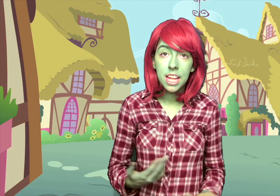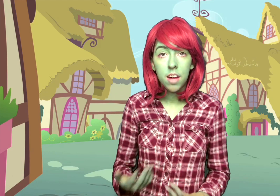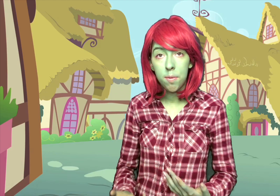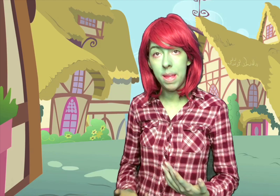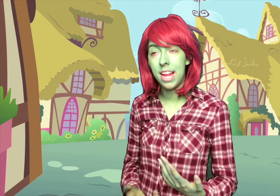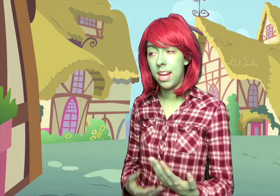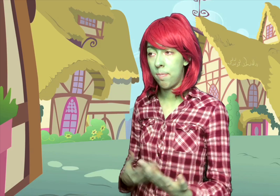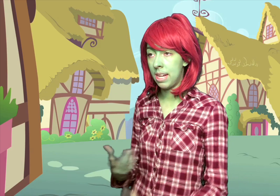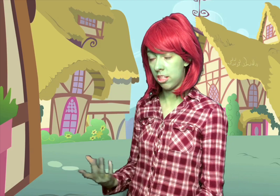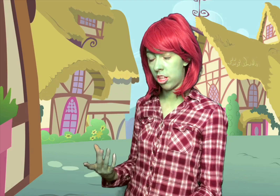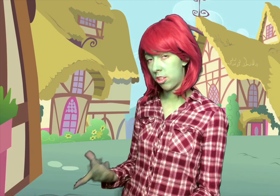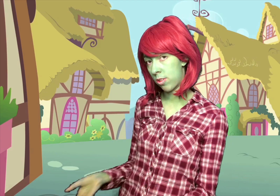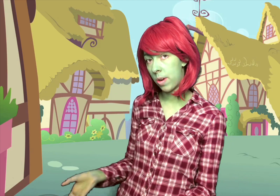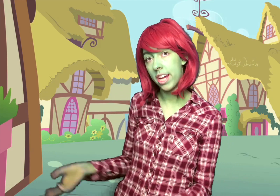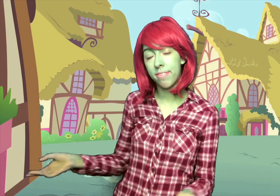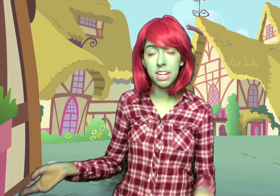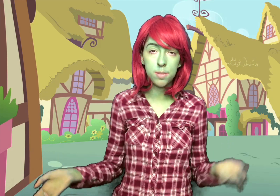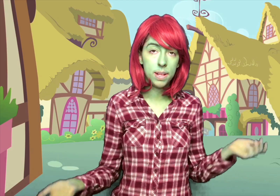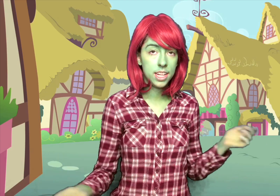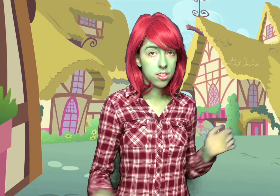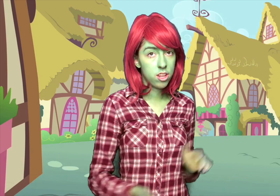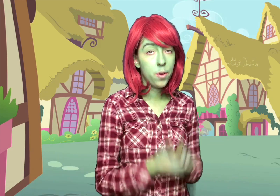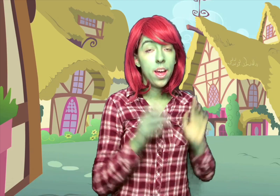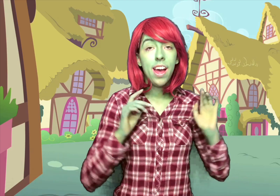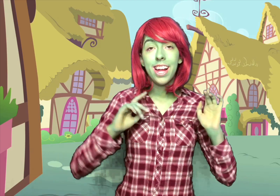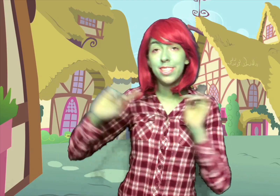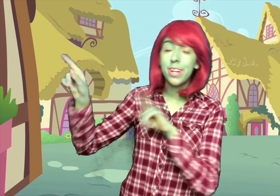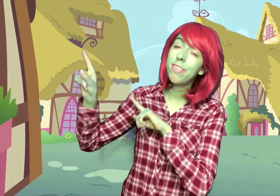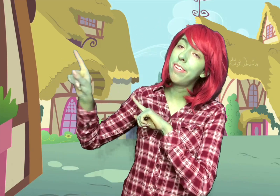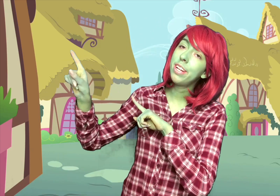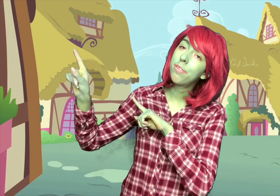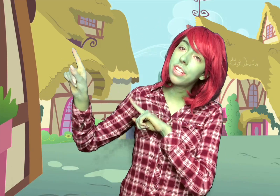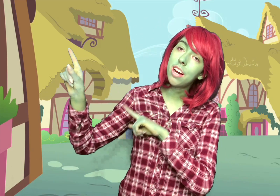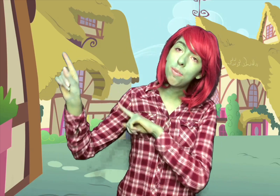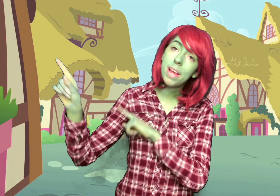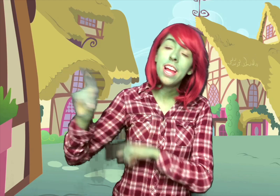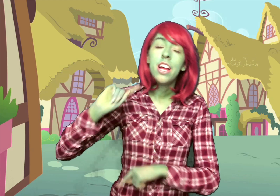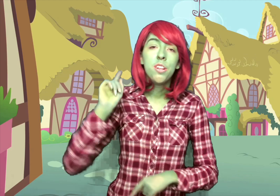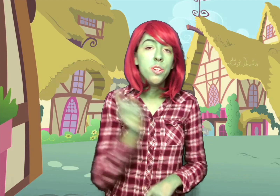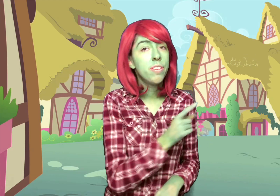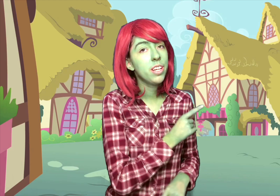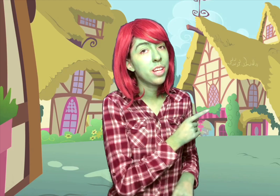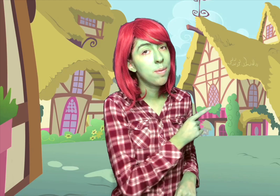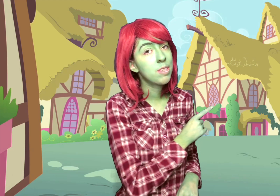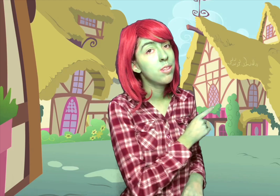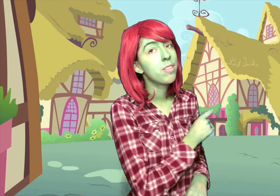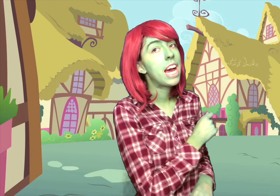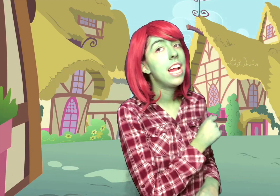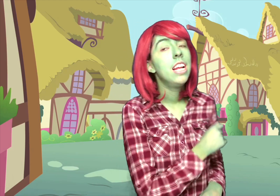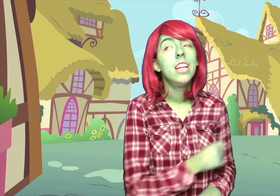alphabet and many songs require fingerspelling so i do have a video for the alphabet. new video coming soon for that